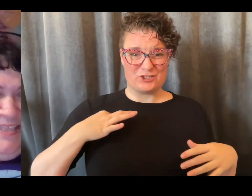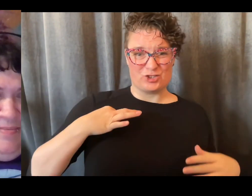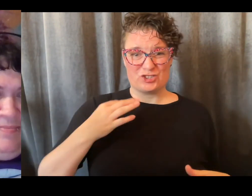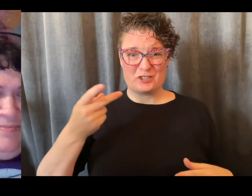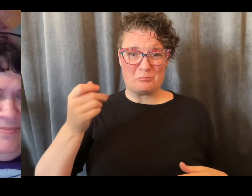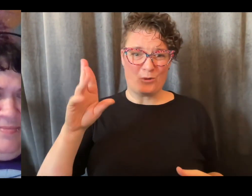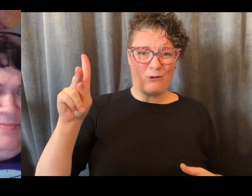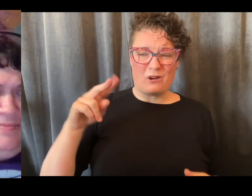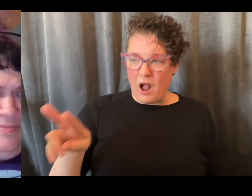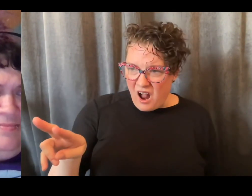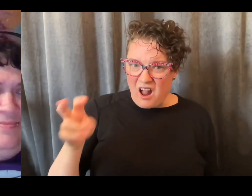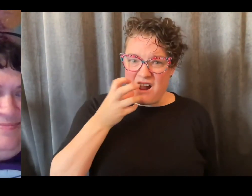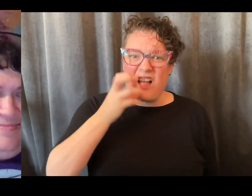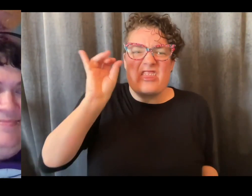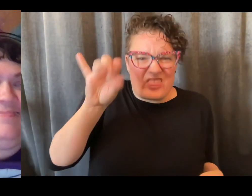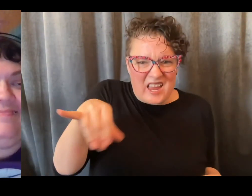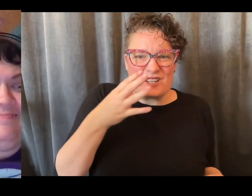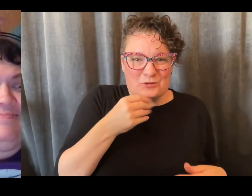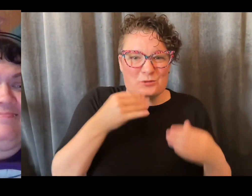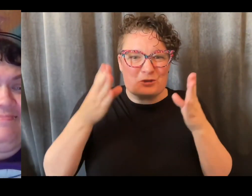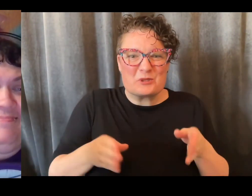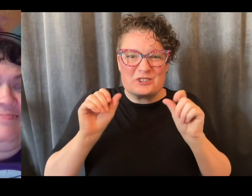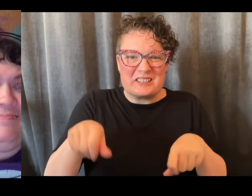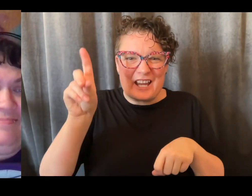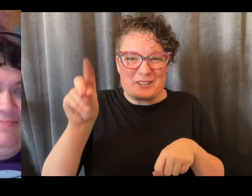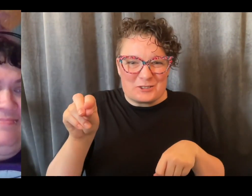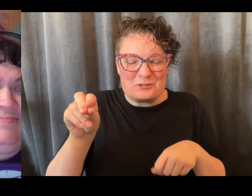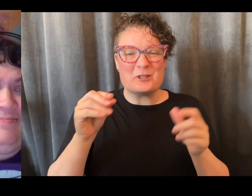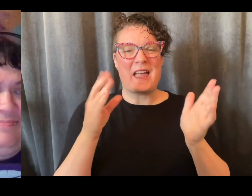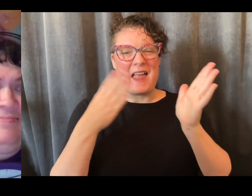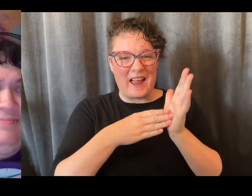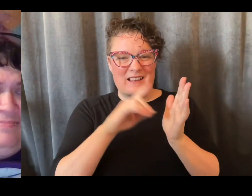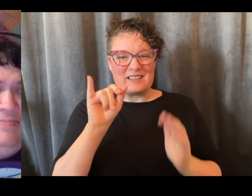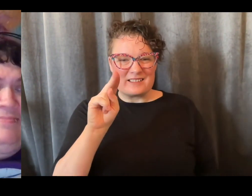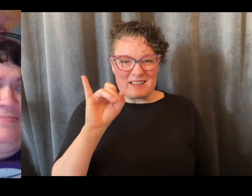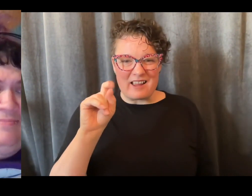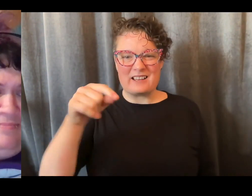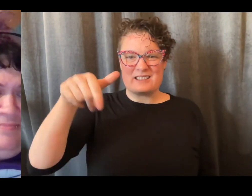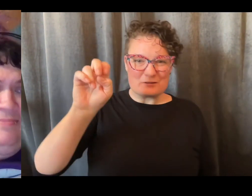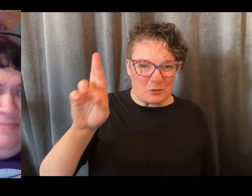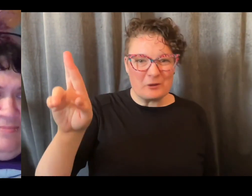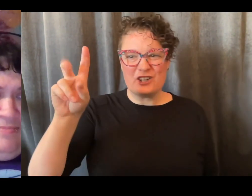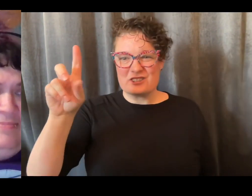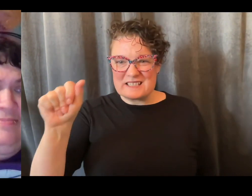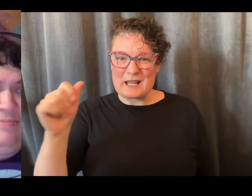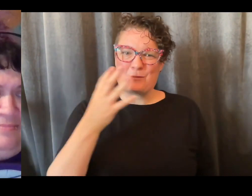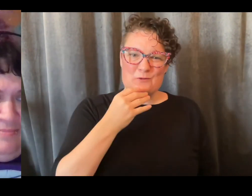that's what a Jewish person can do. Nomy: Mm-hmm. Jna: That's what an anti-Zionist queer, disabled Jewish person can do.